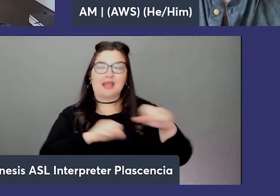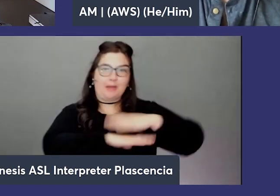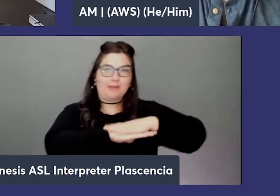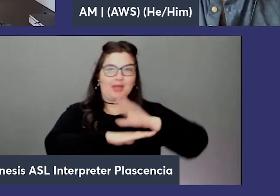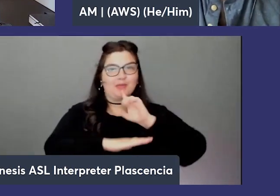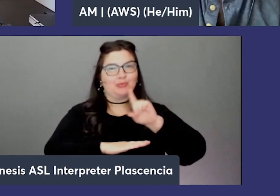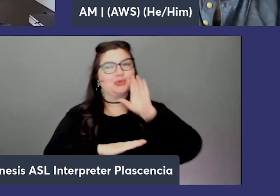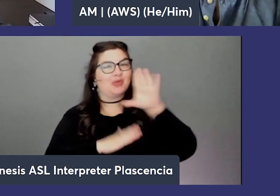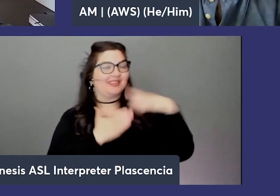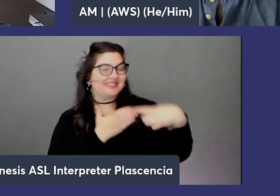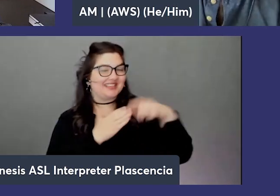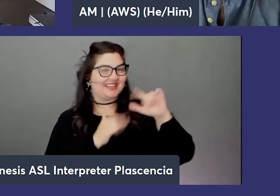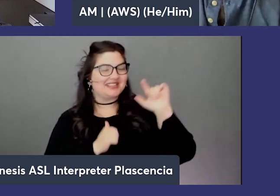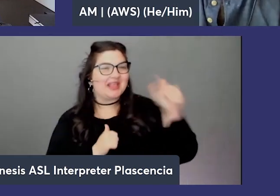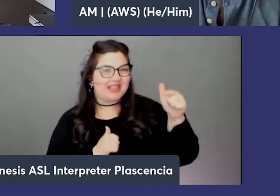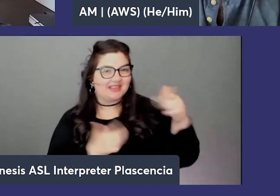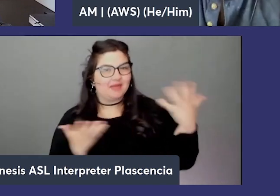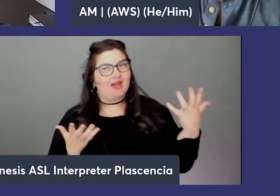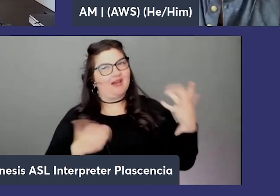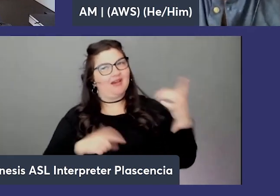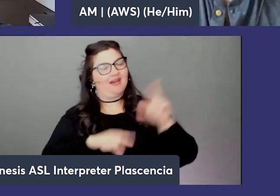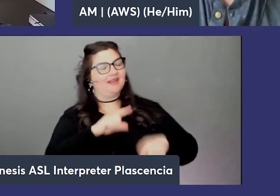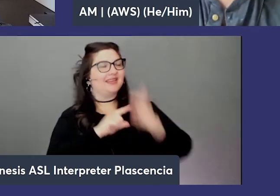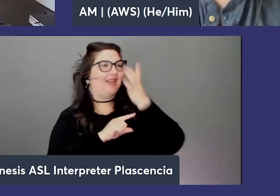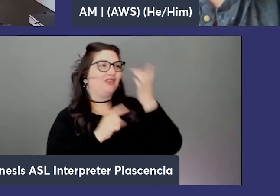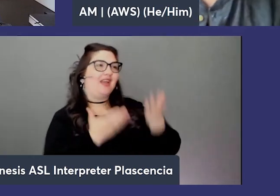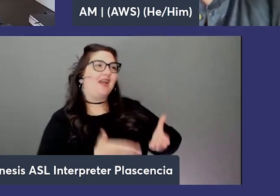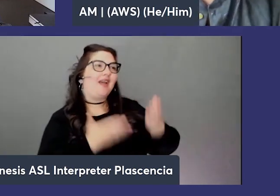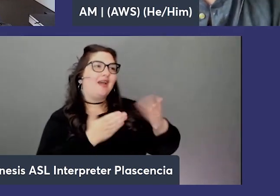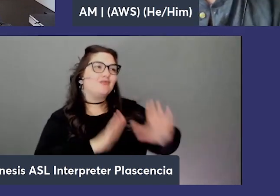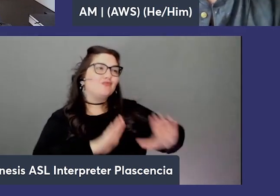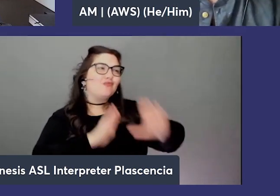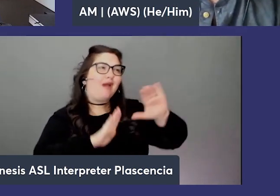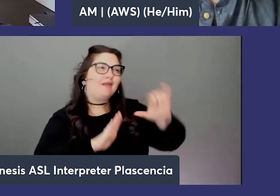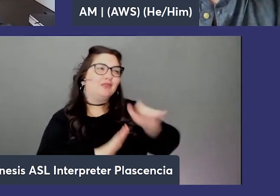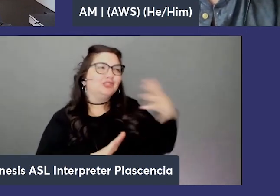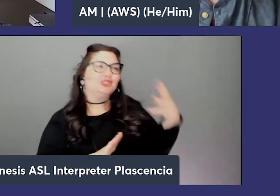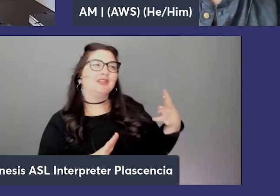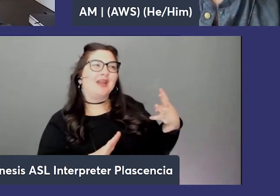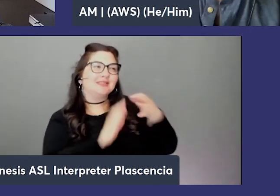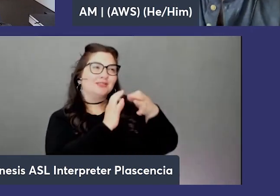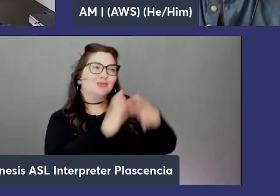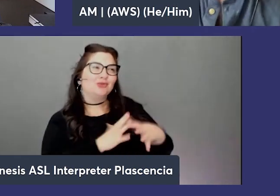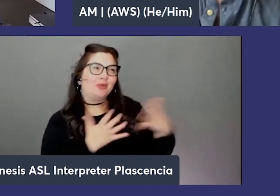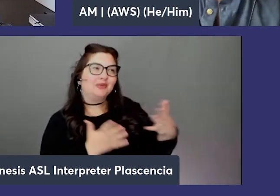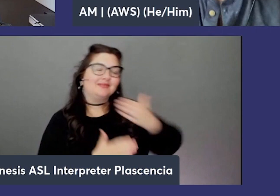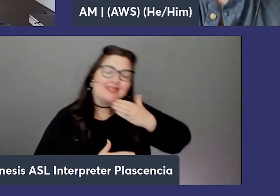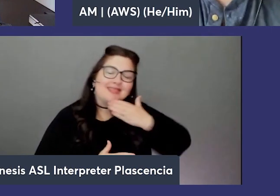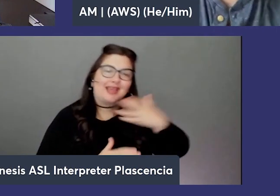Yes, and we can't forget, our wonderful sign language interpreter Janesis as well, thank you for joining us, Janesis.